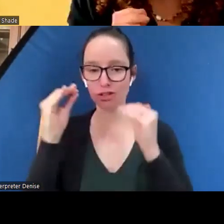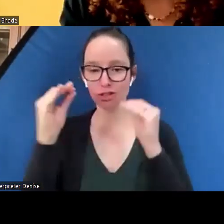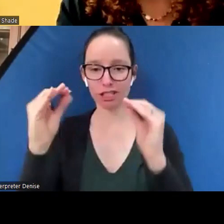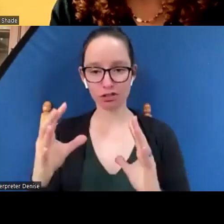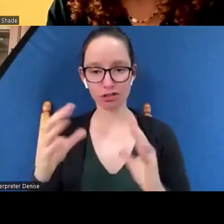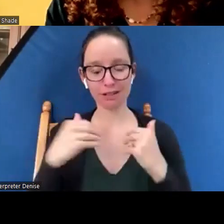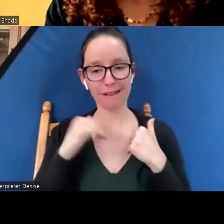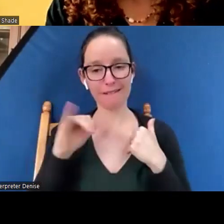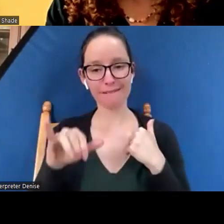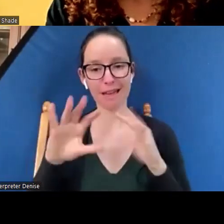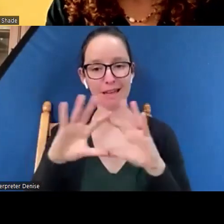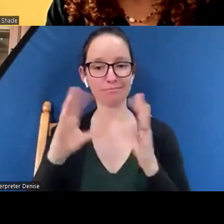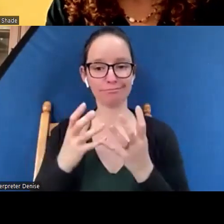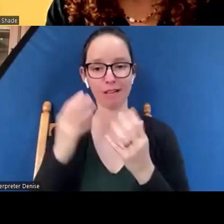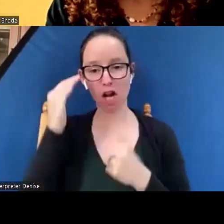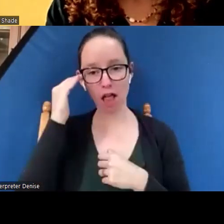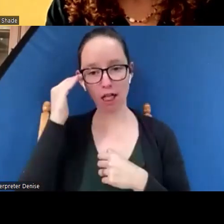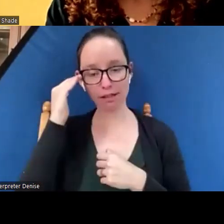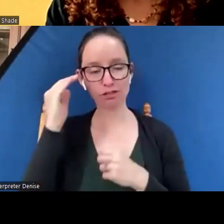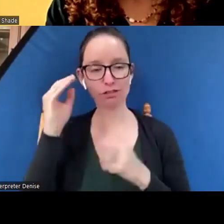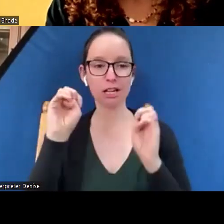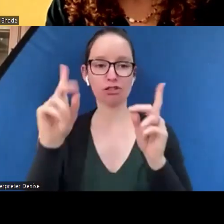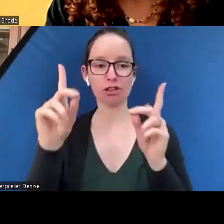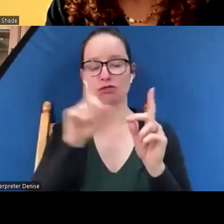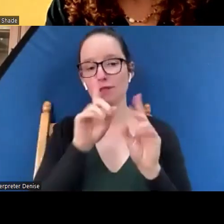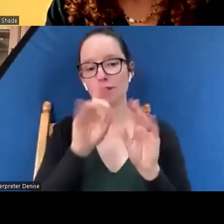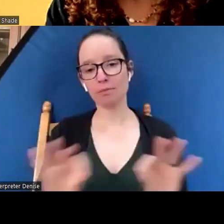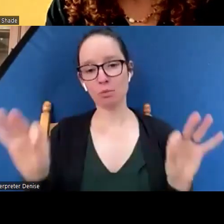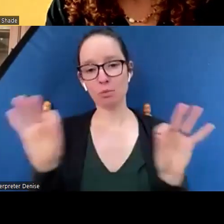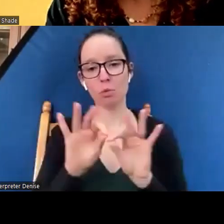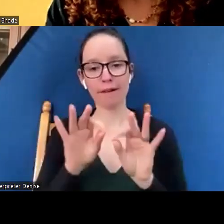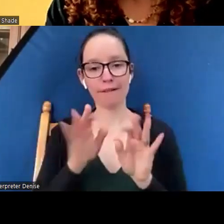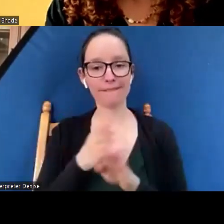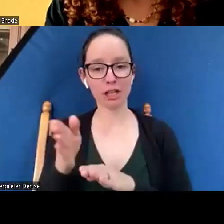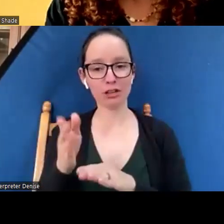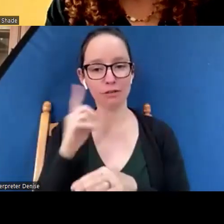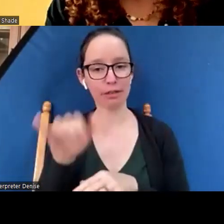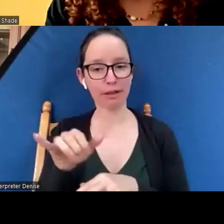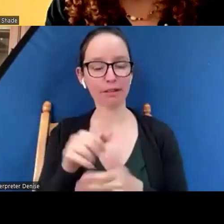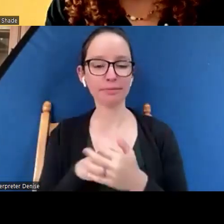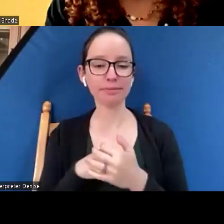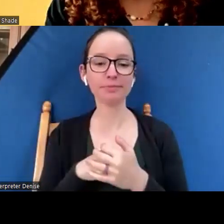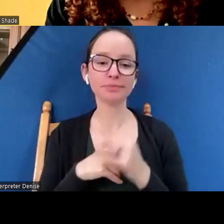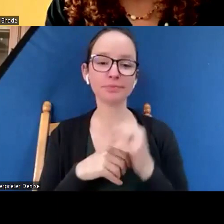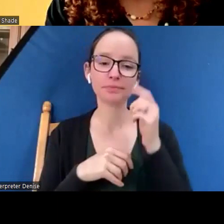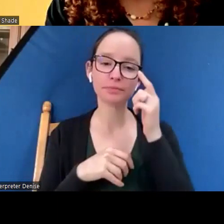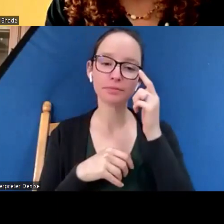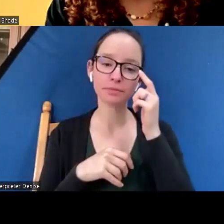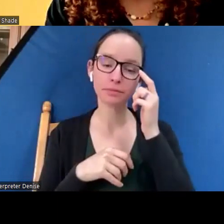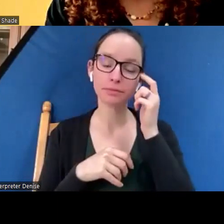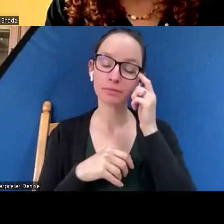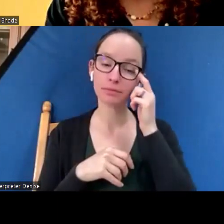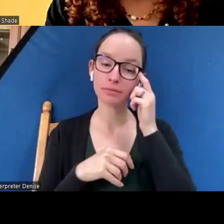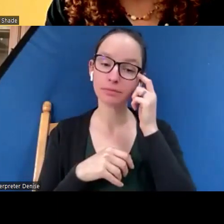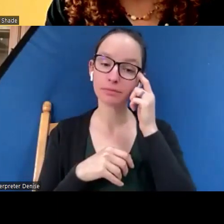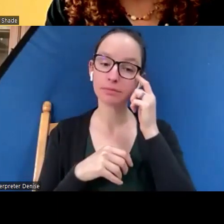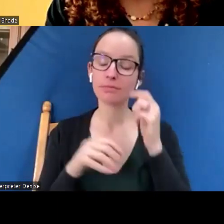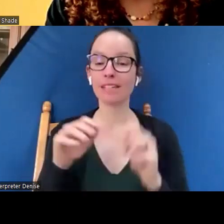So education is really important. It's an important field for that. But I think that they're the climate hubs have offered some of those trainings.